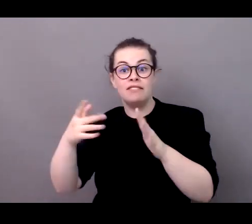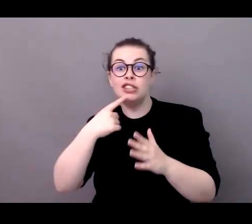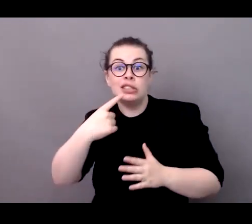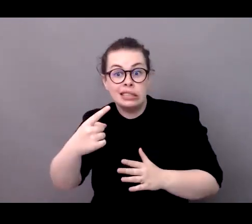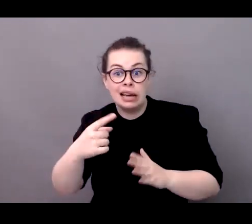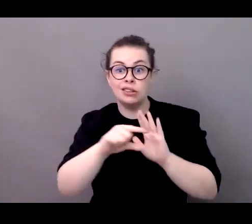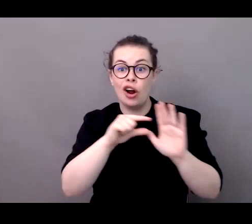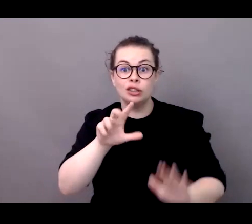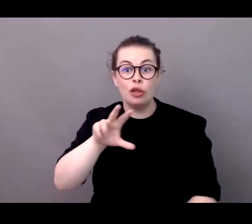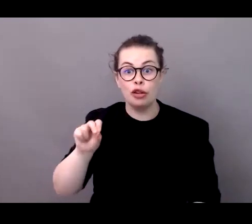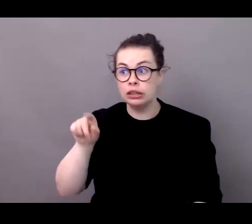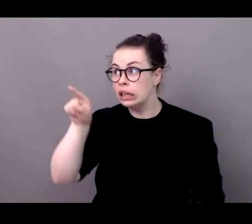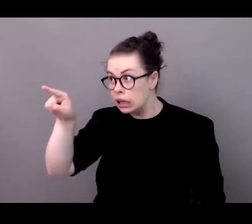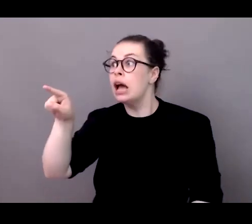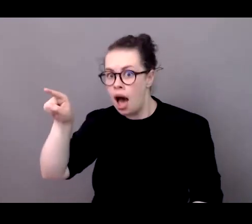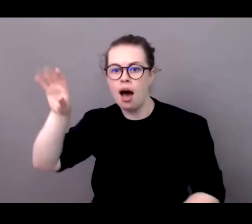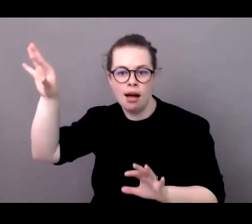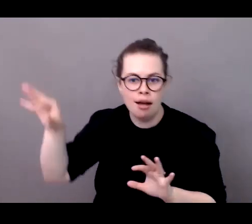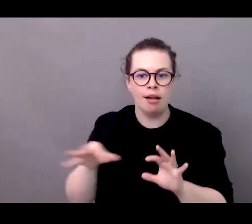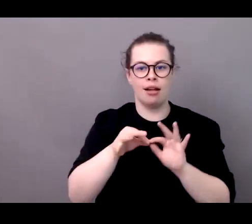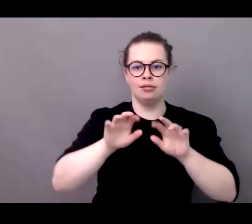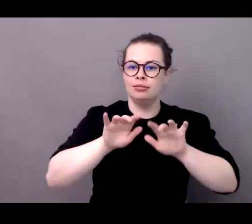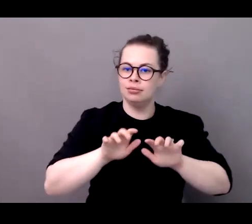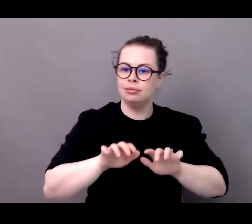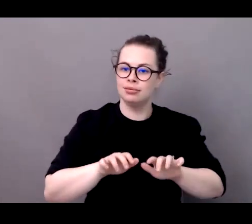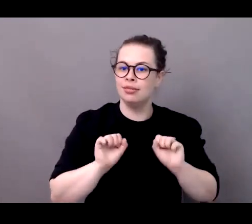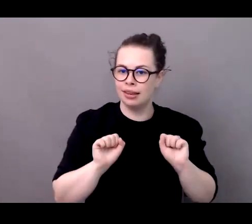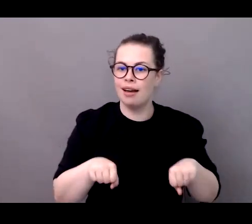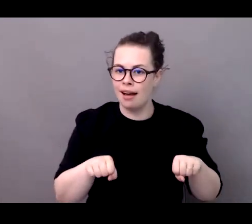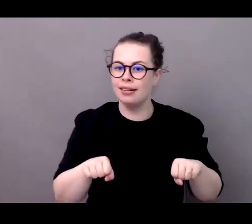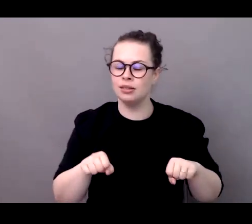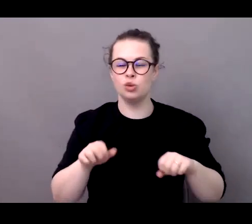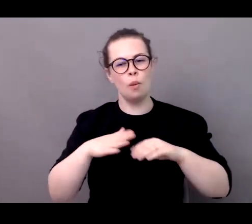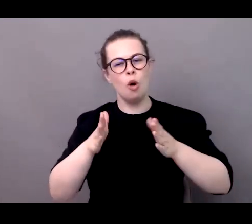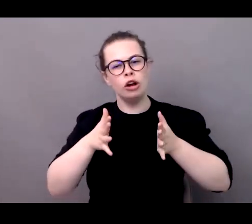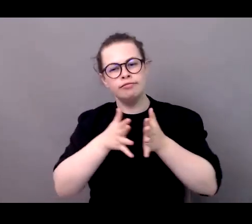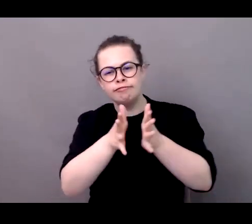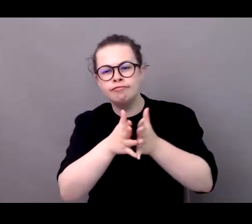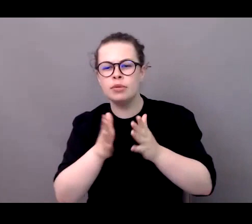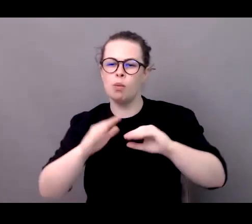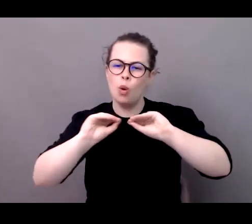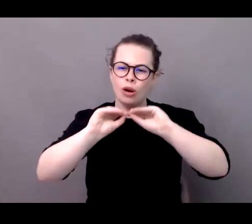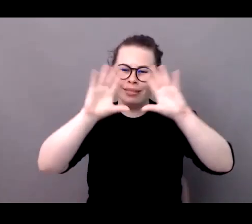can draw on those as source material to explain how these articles interact with each other,